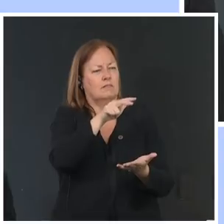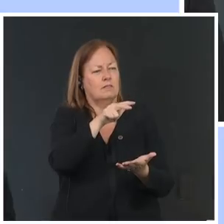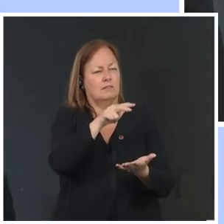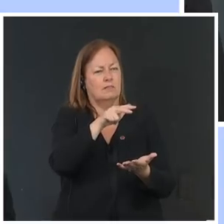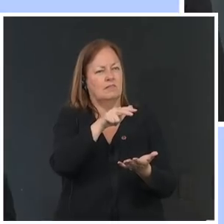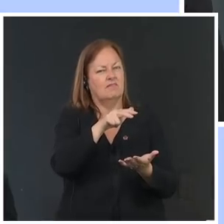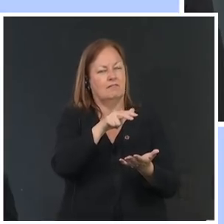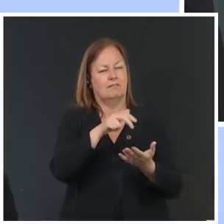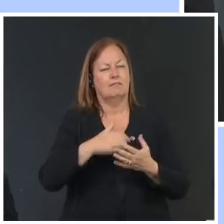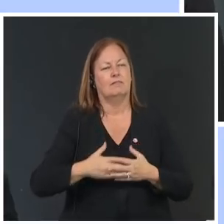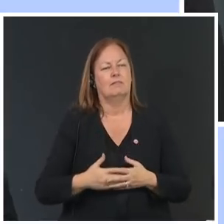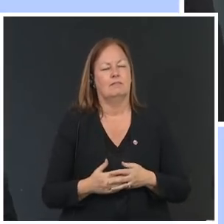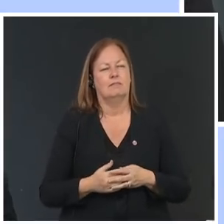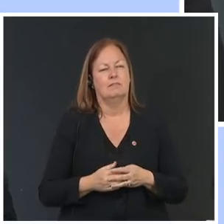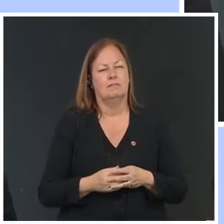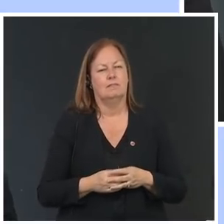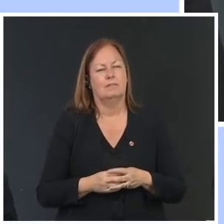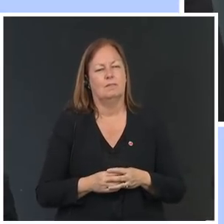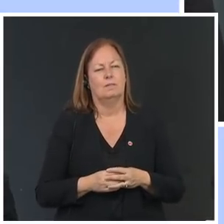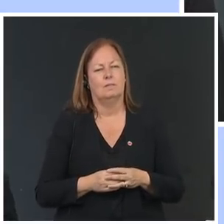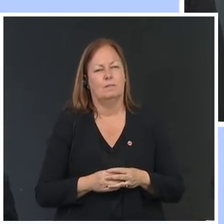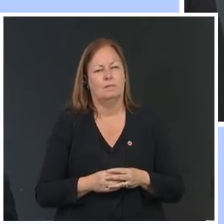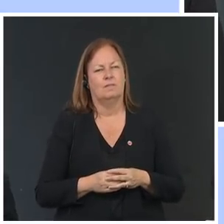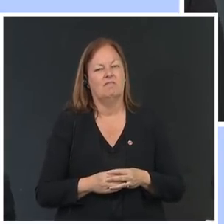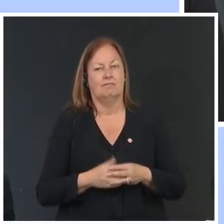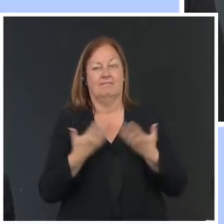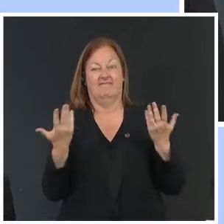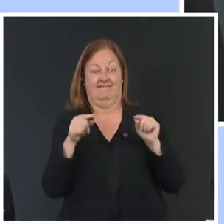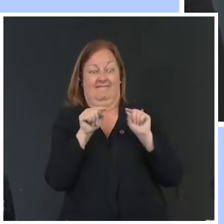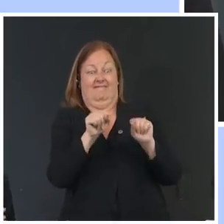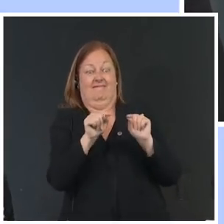to suppress people's right, and if the government doesn't recognize the diversity of the language through its